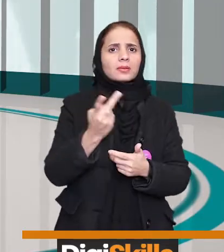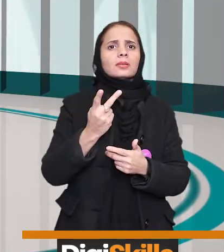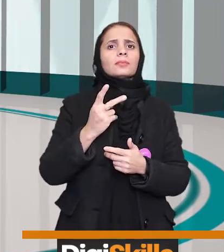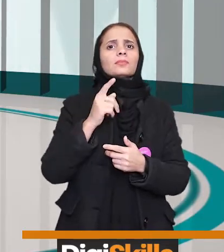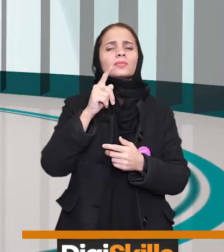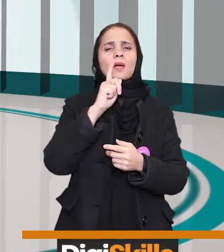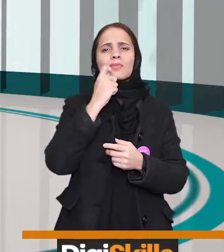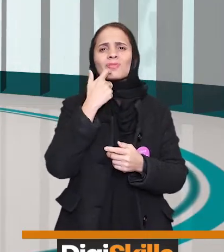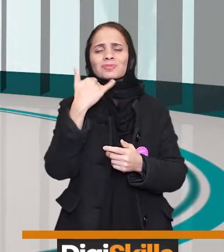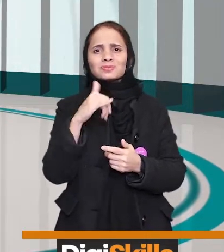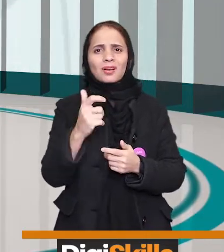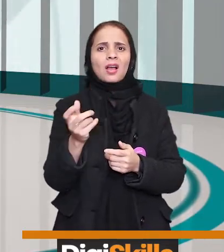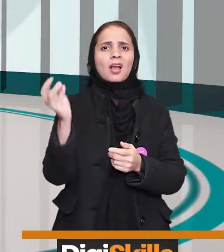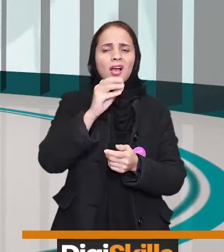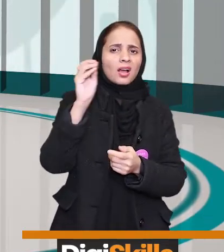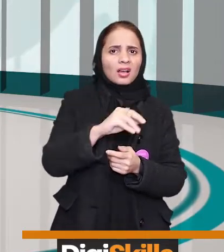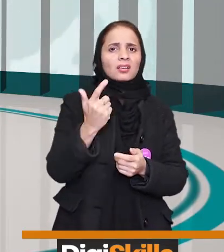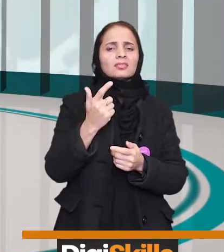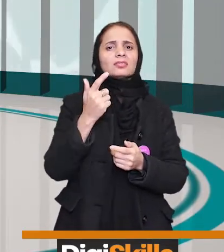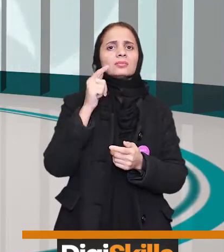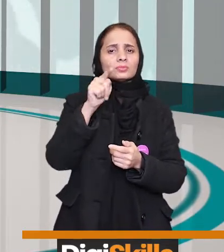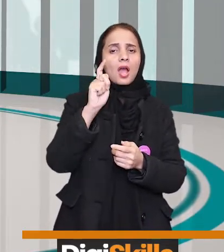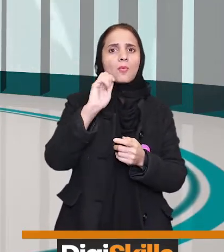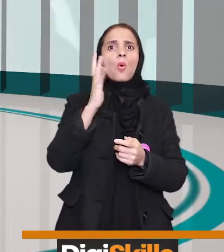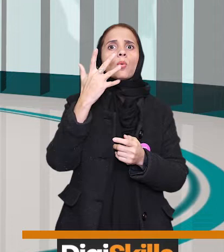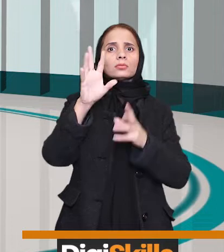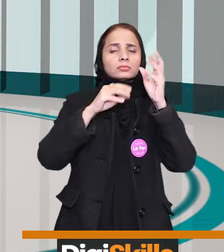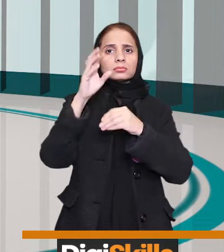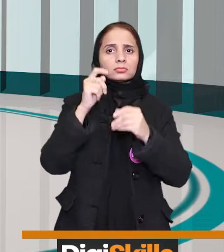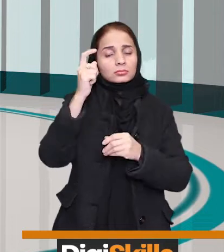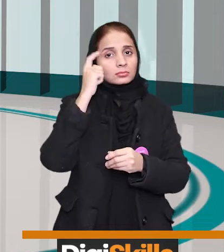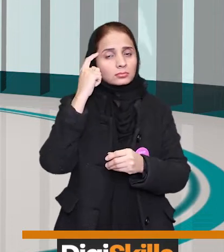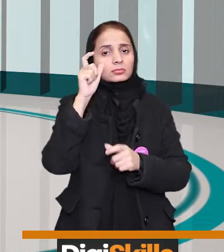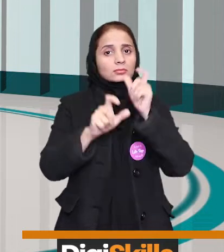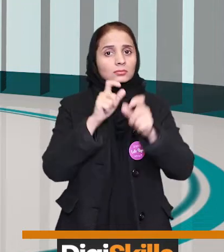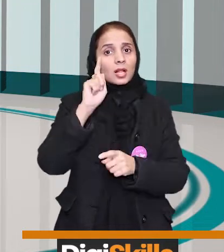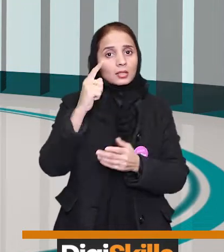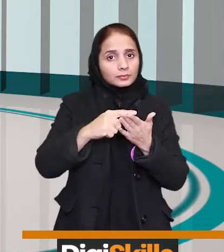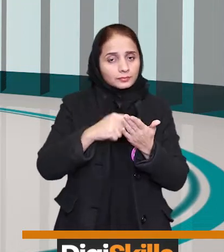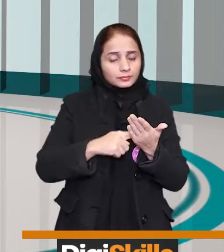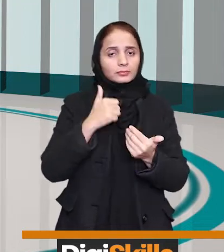And you put fake projects and put one project don't put many projects, just one is enough.